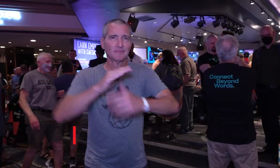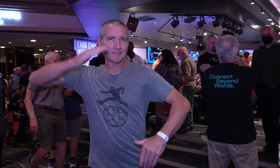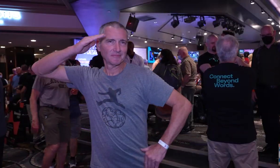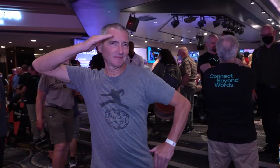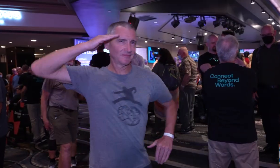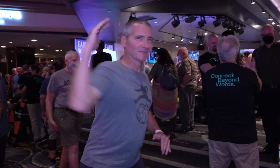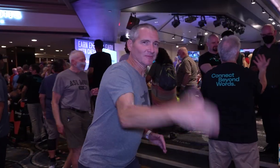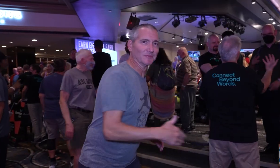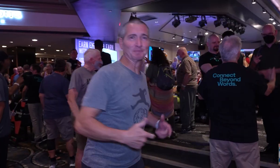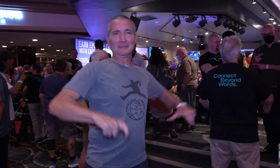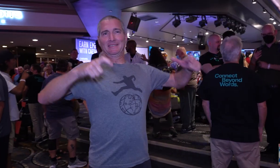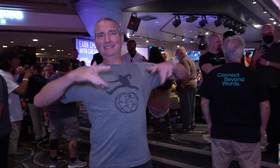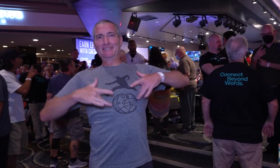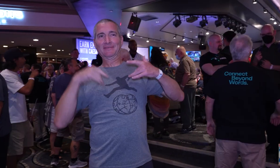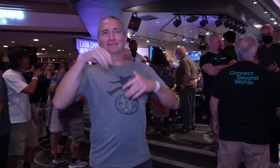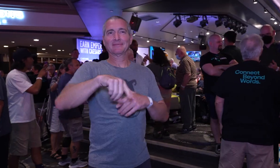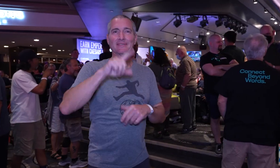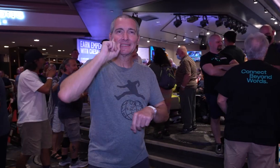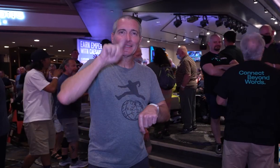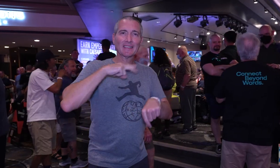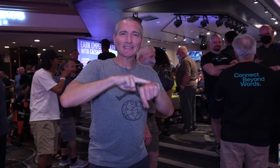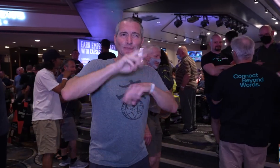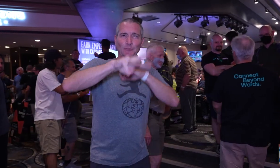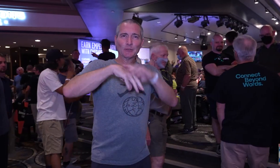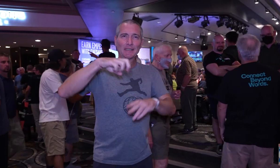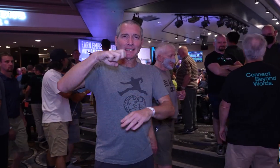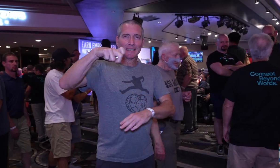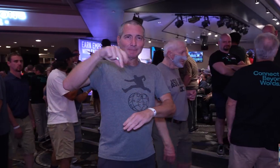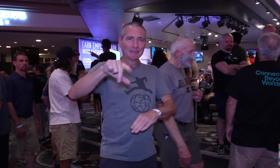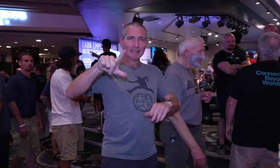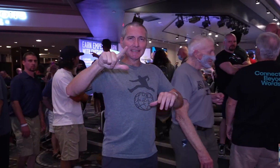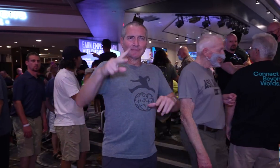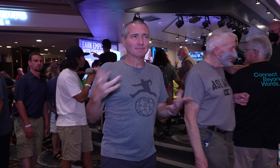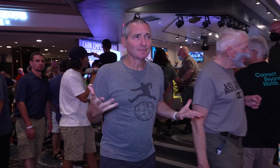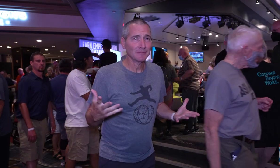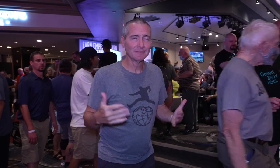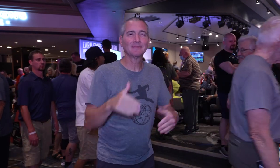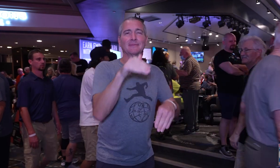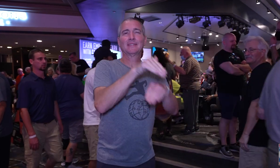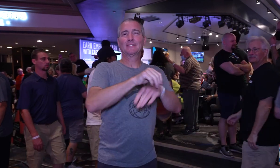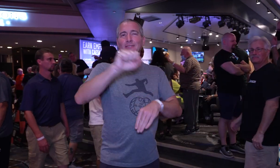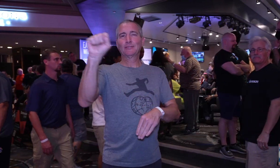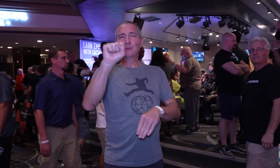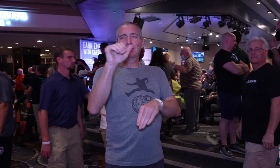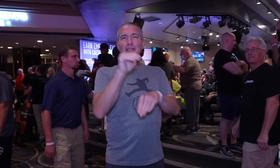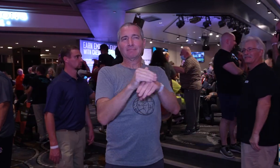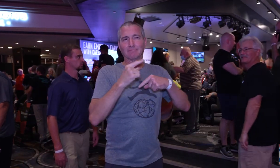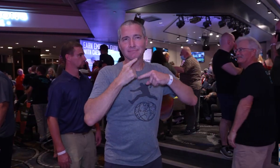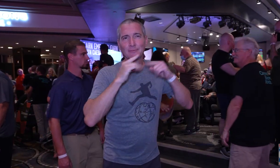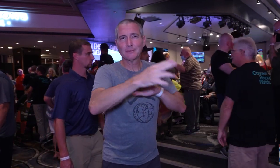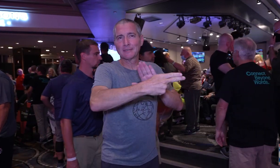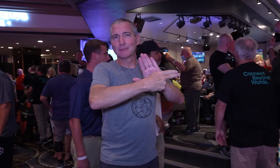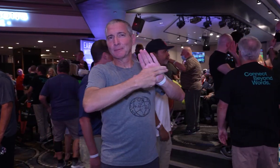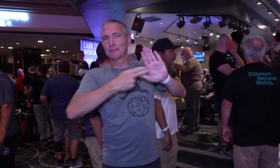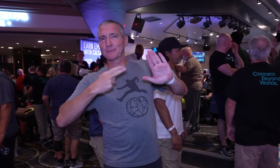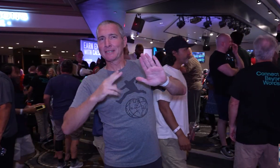Hi! We are one of the events at DeafNation World Expo in Las Vegas. Tonight is Sorenson night as they launch their new brand here.